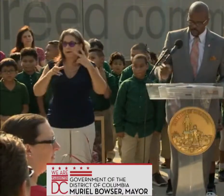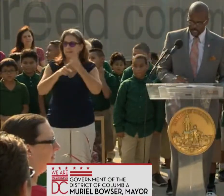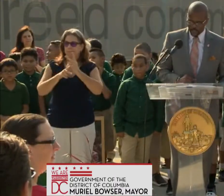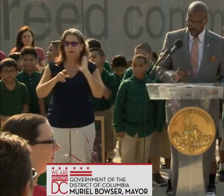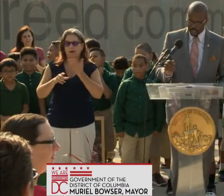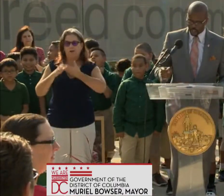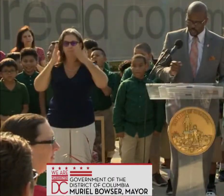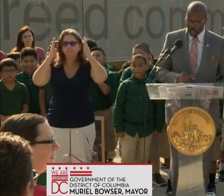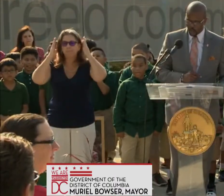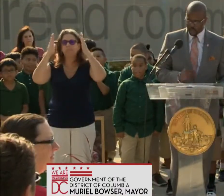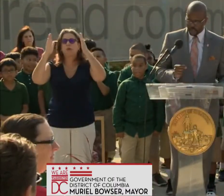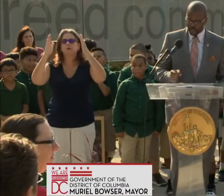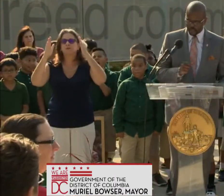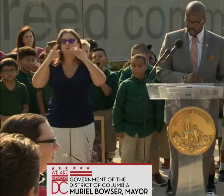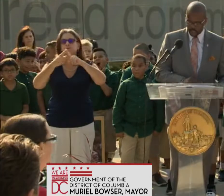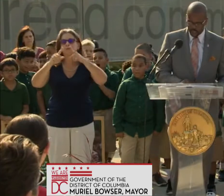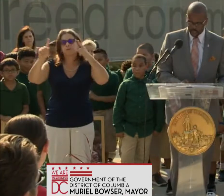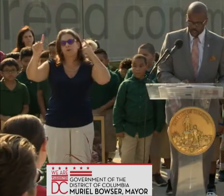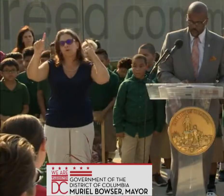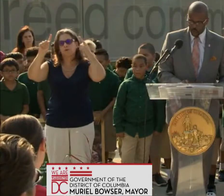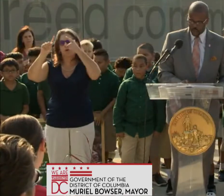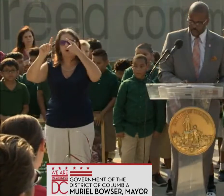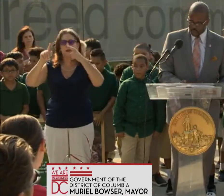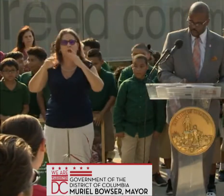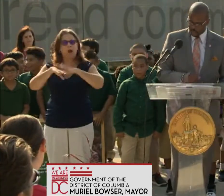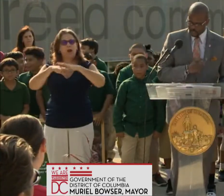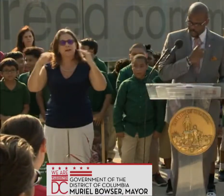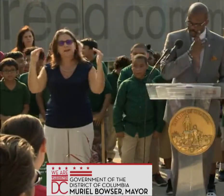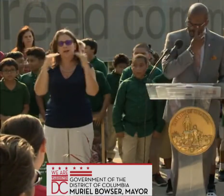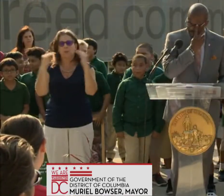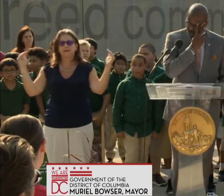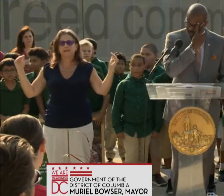need to give each child what he or she needs when he or she needs it so that